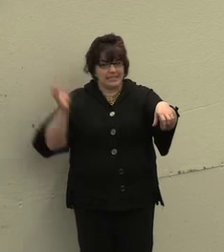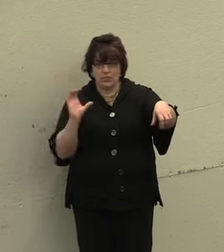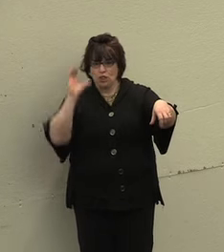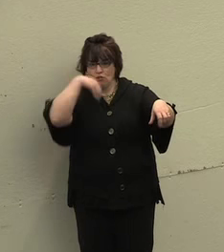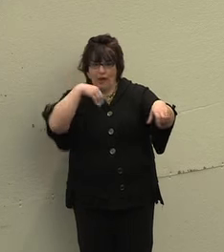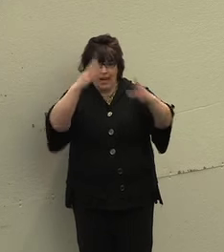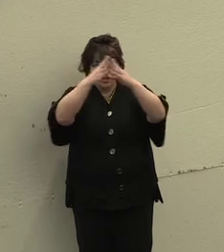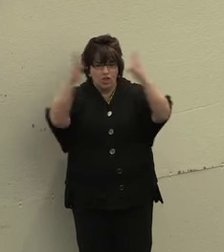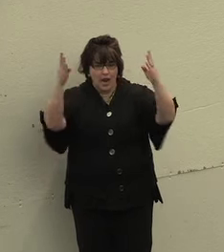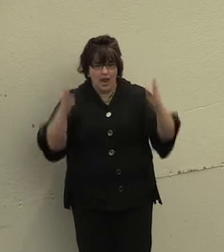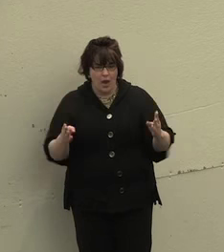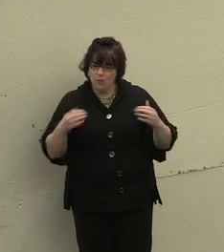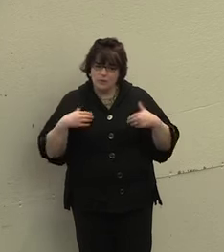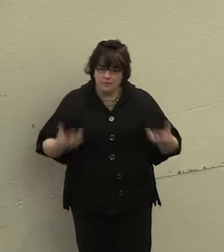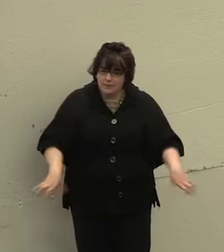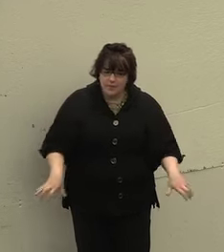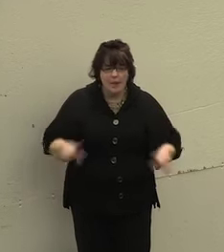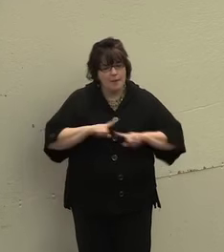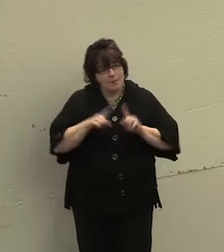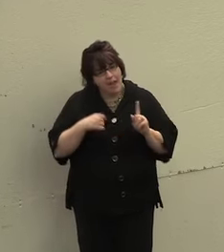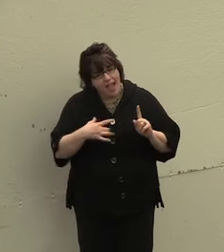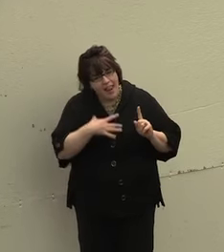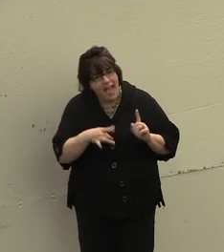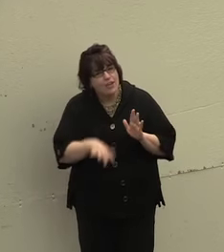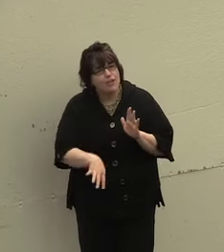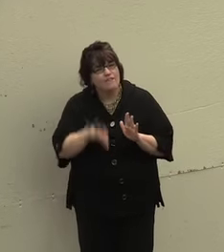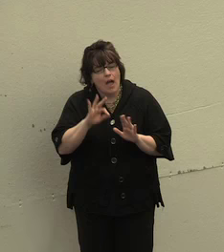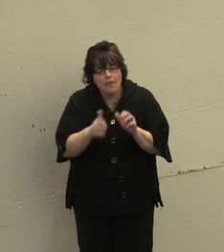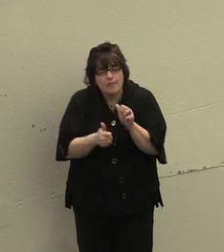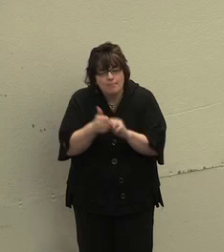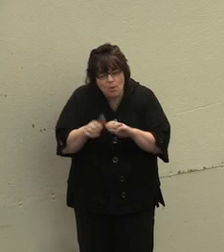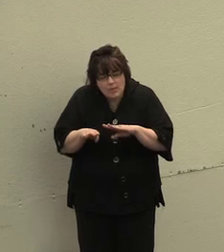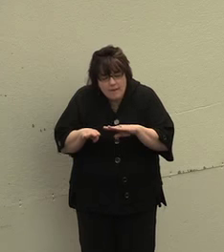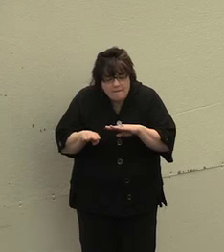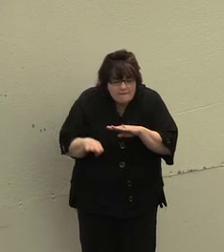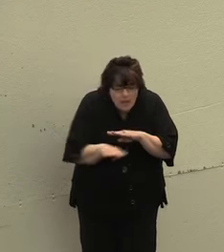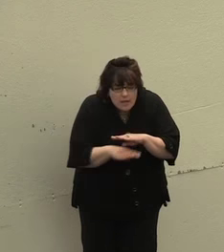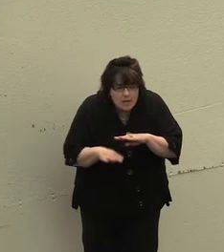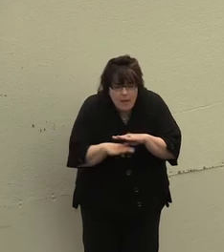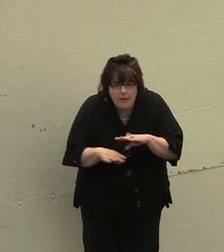but I like to find the most fundamental, but the most